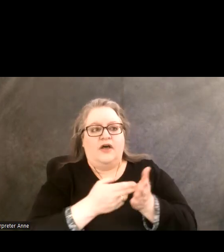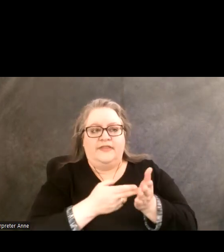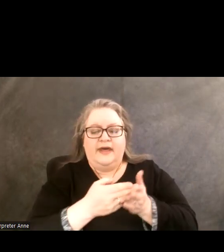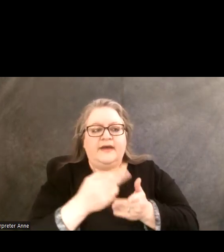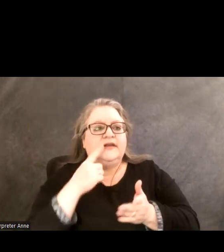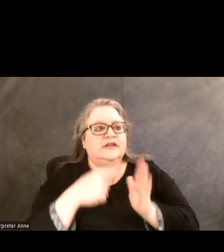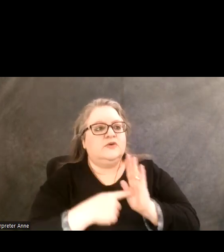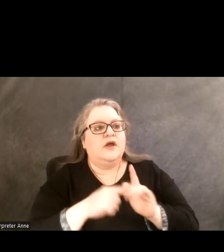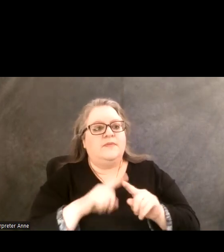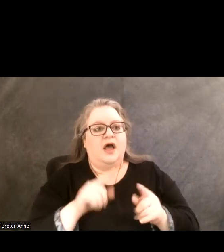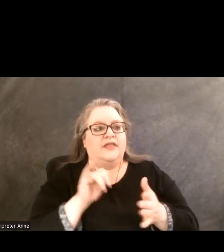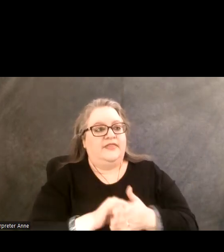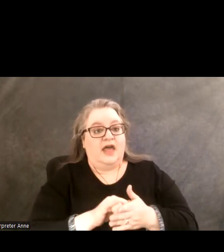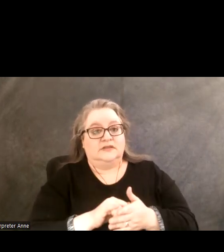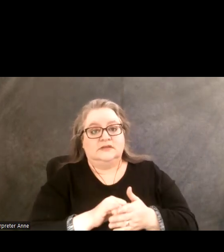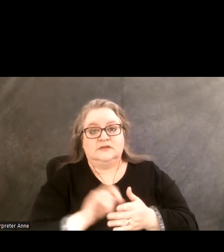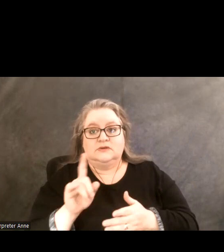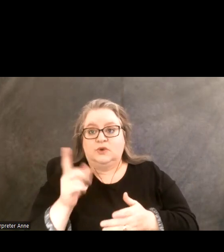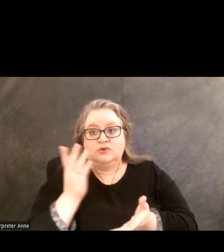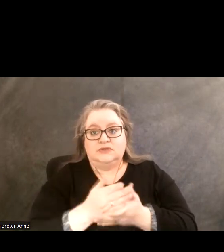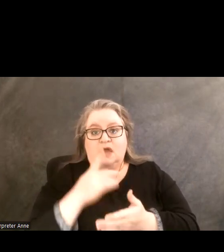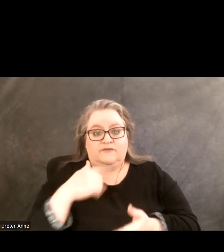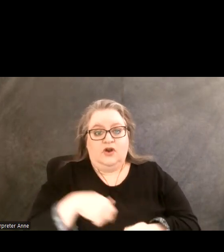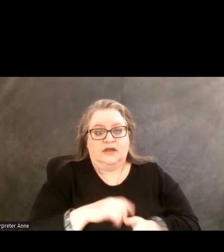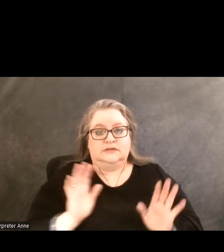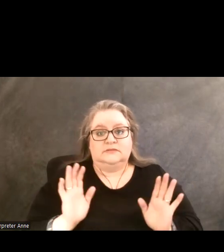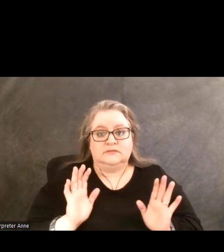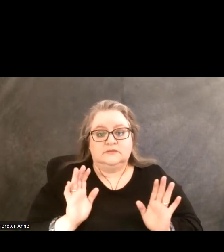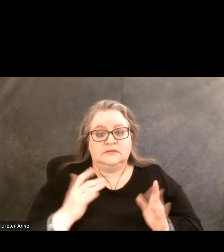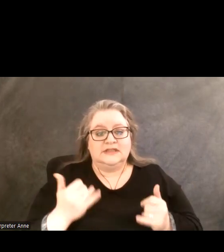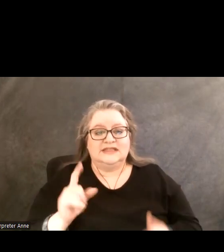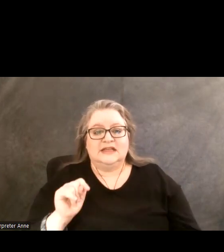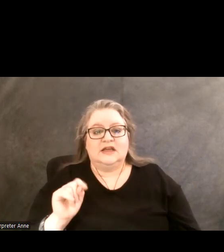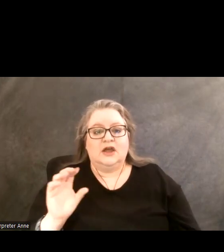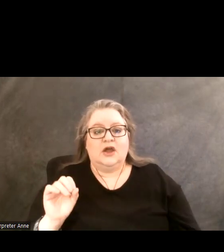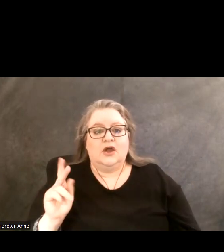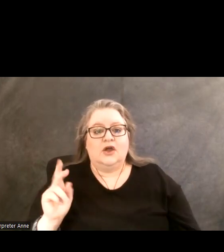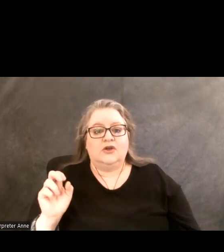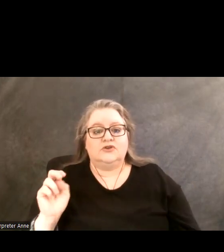but that's where you stop for us, is sort of this token.